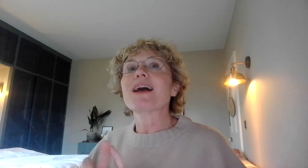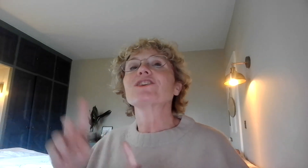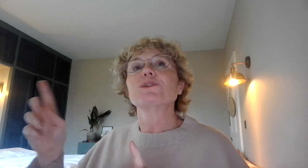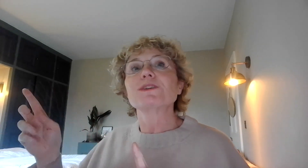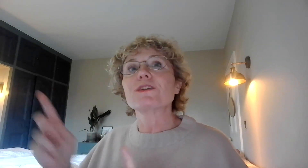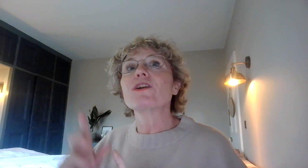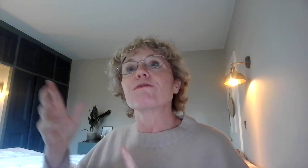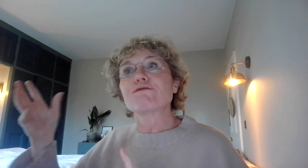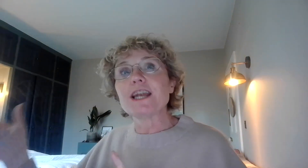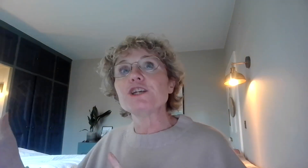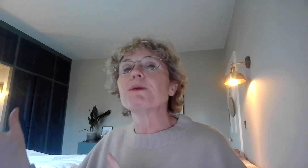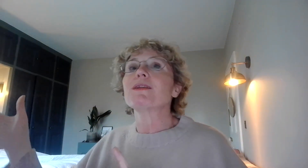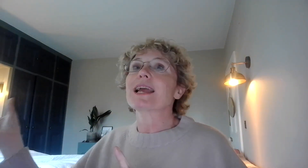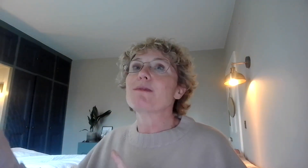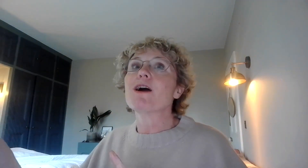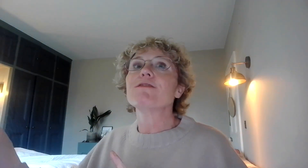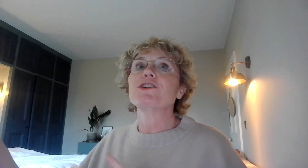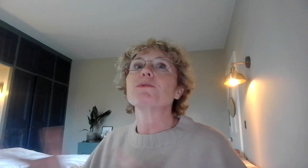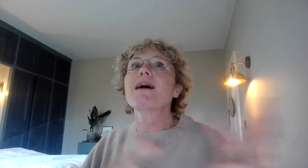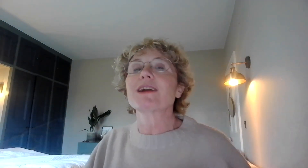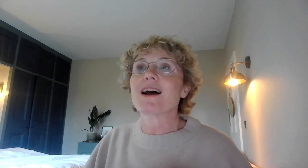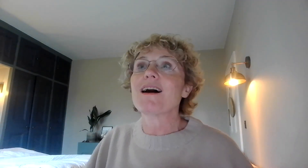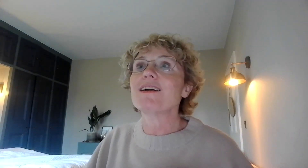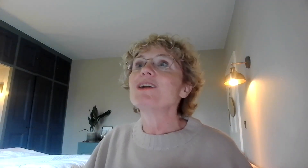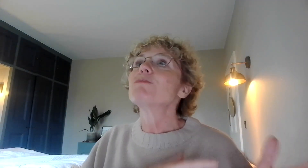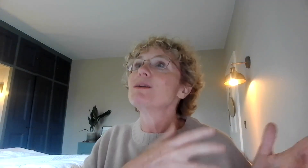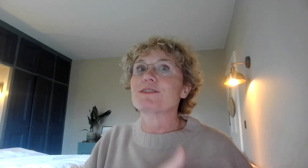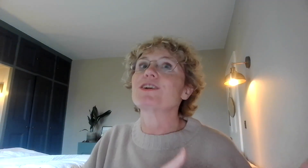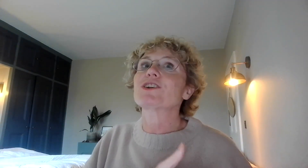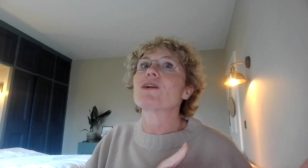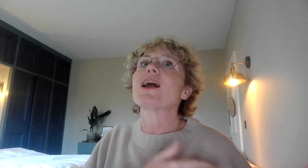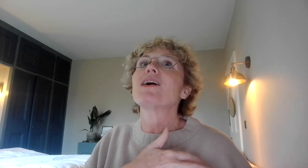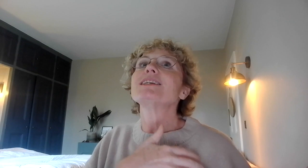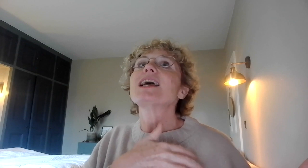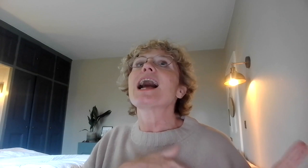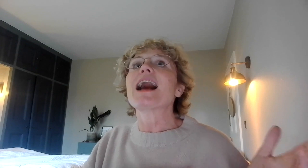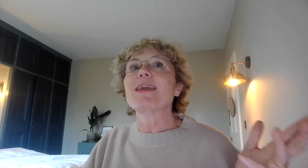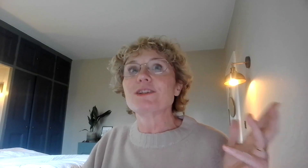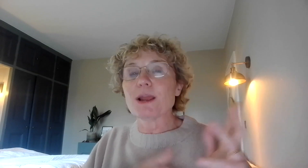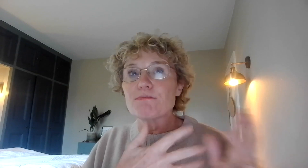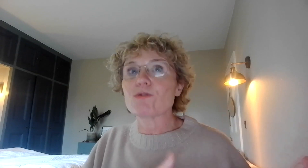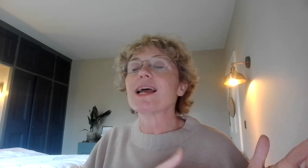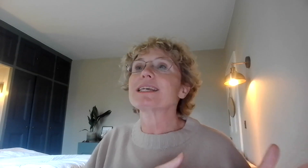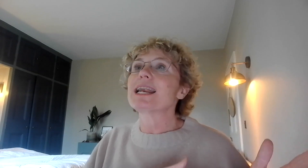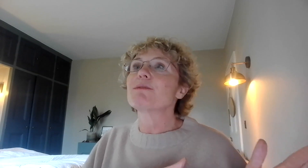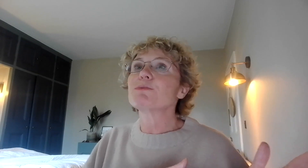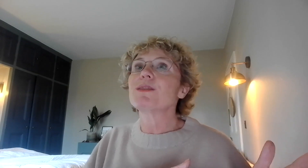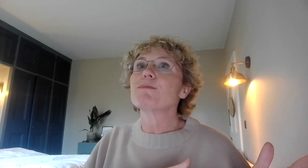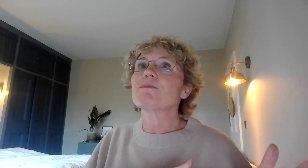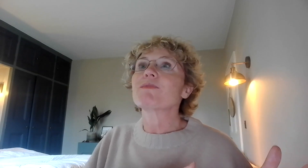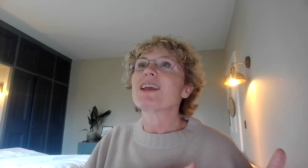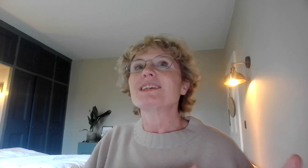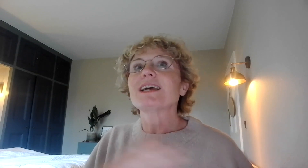And that's because there was a lot of French people that came over to America when it was first colonized and they brought their sign language with them.